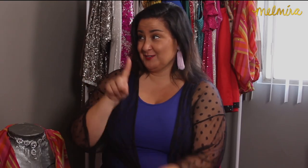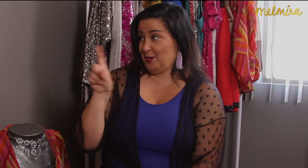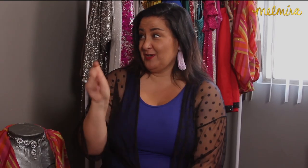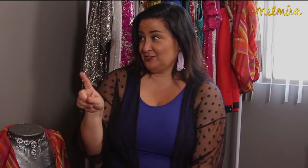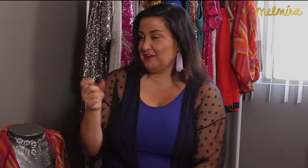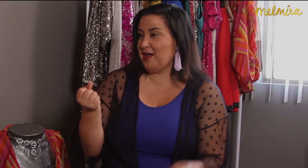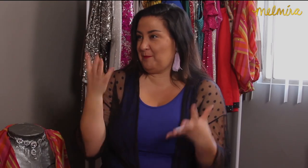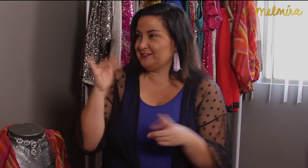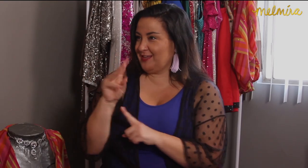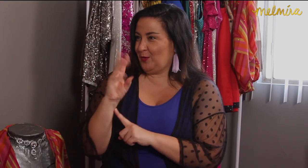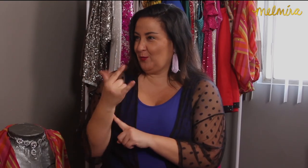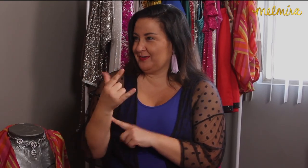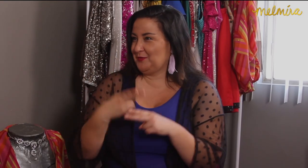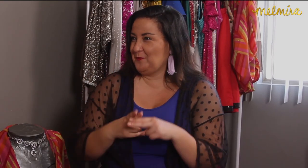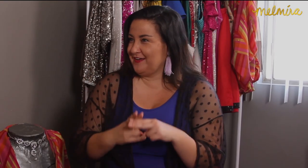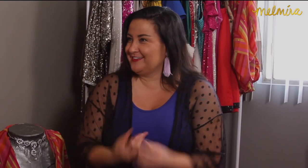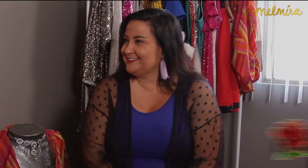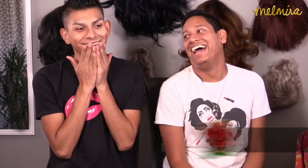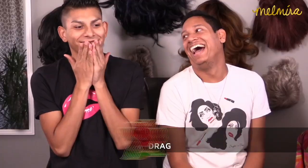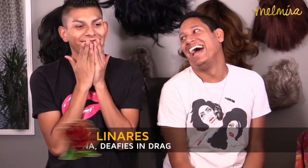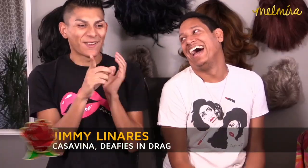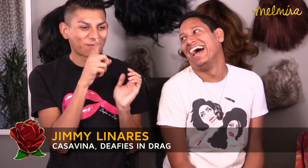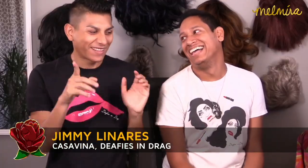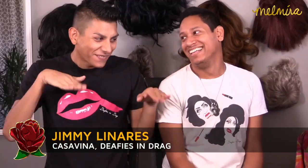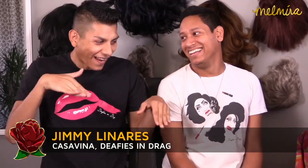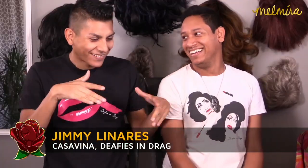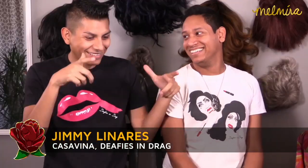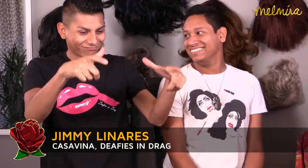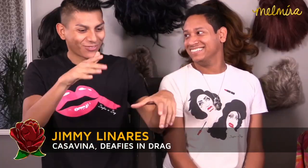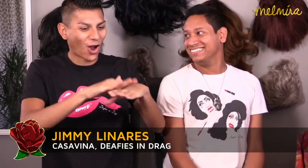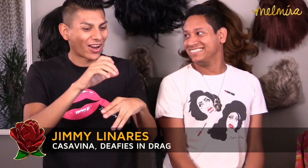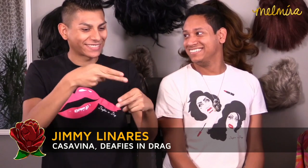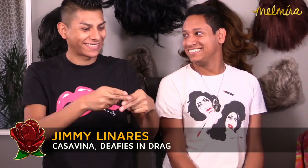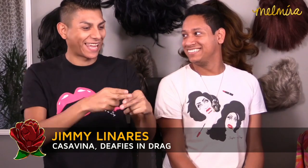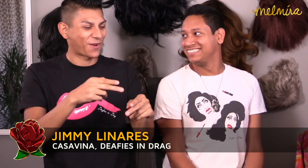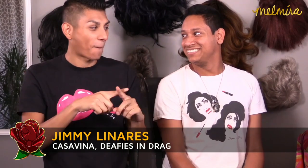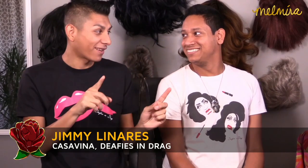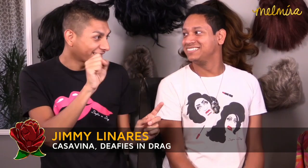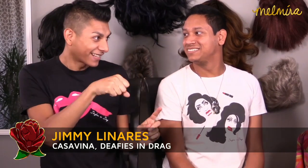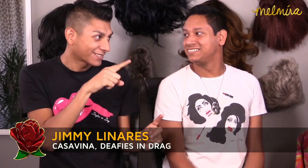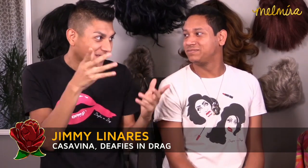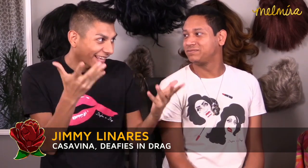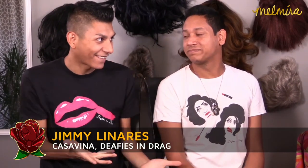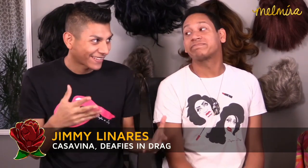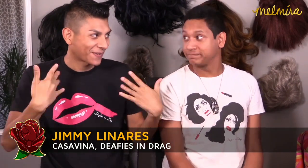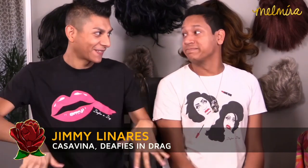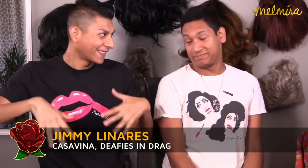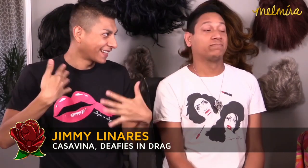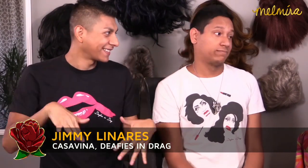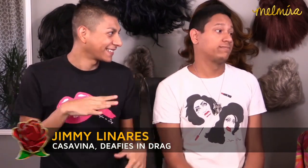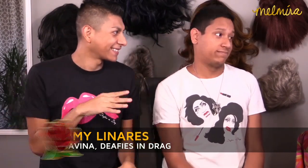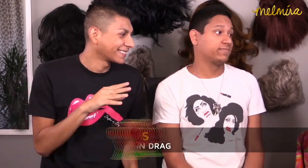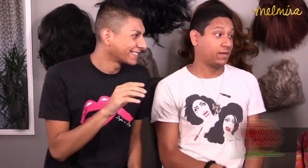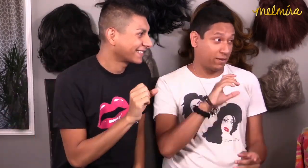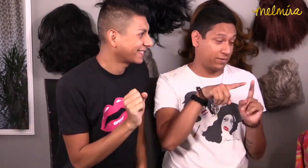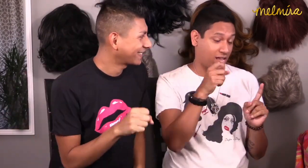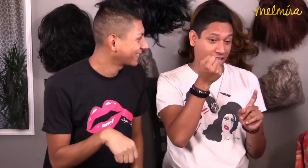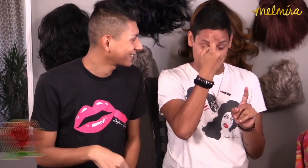So, yes, my first question is how much does that wig weigh? Really, we haven't put it on the scale, but yes, it's really heavy, whoo.